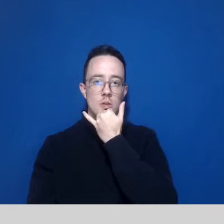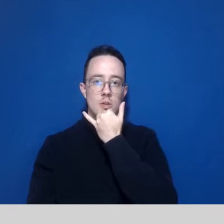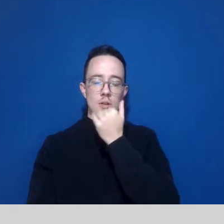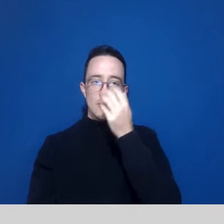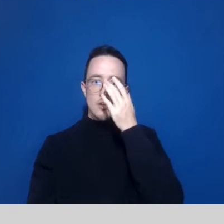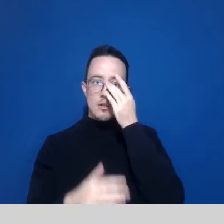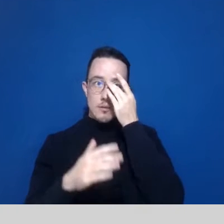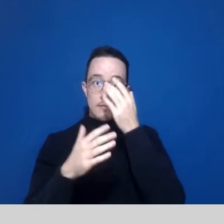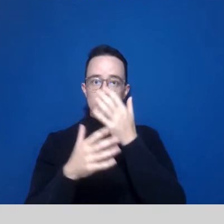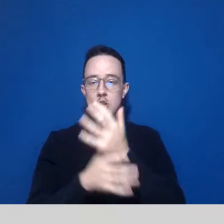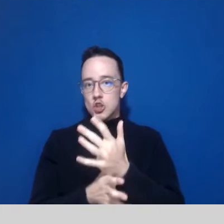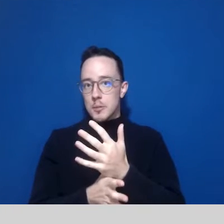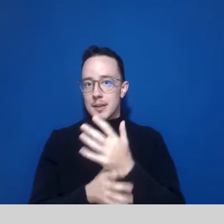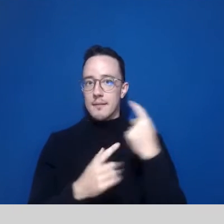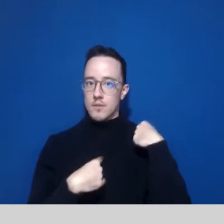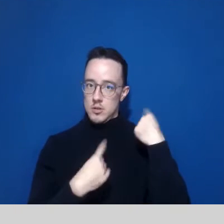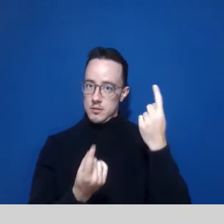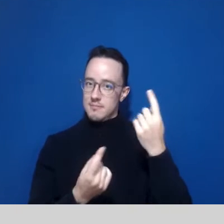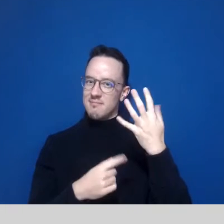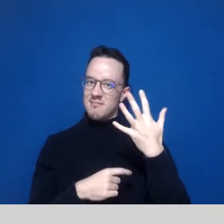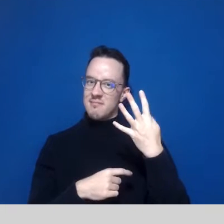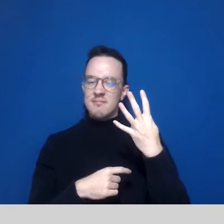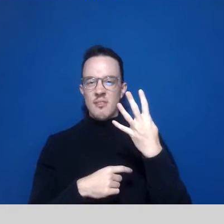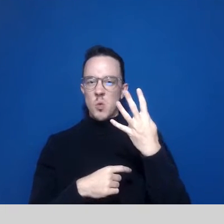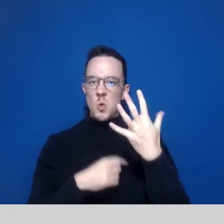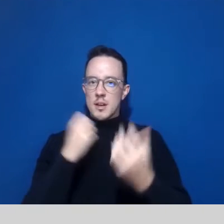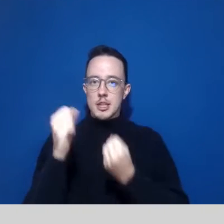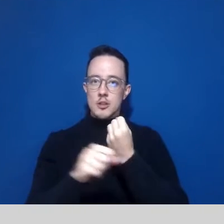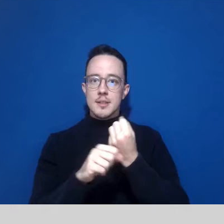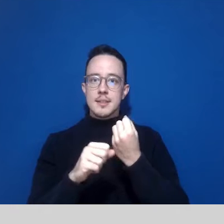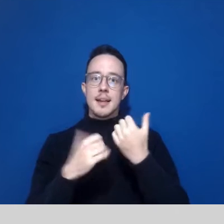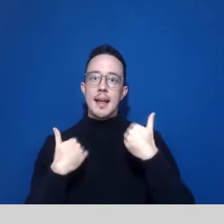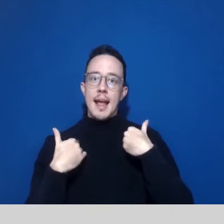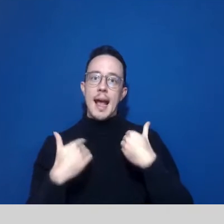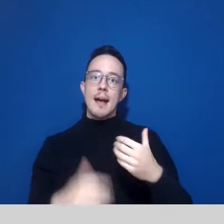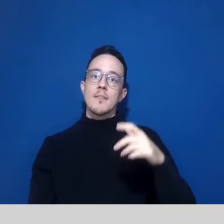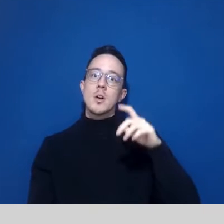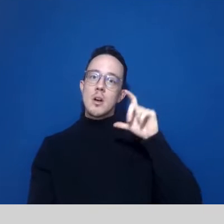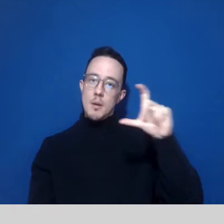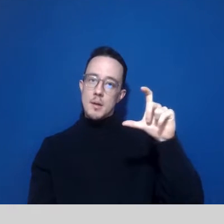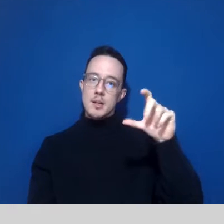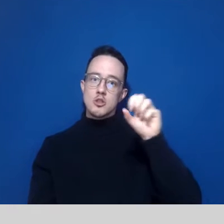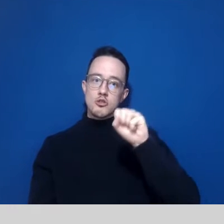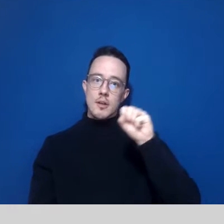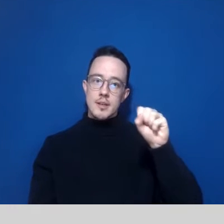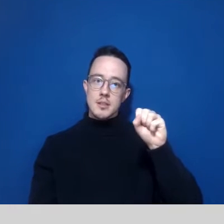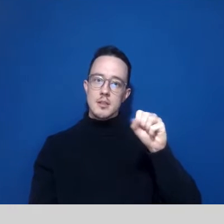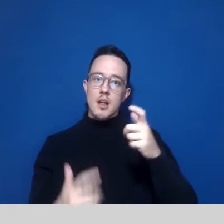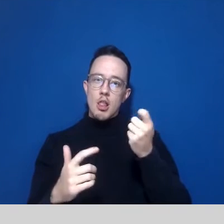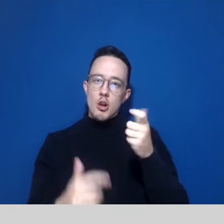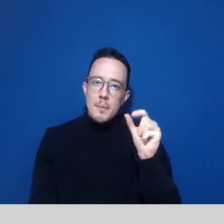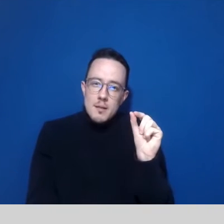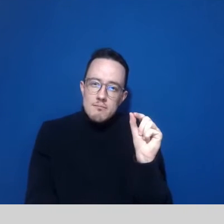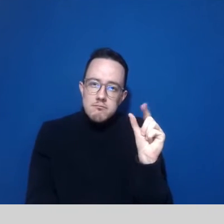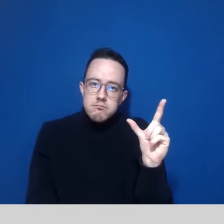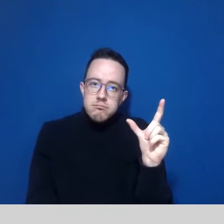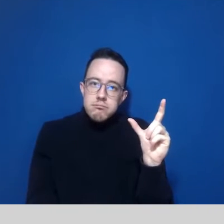which is wrong because in German, since three, or five years, four years, there is a form of uppercase scharfes S,